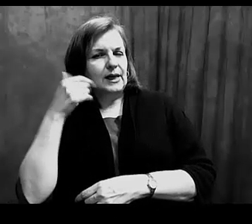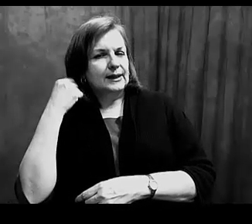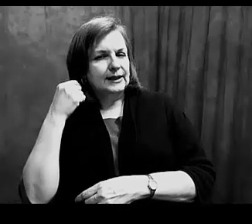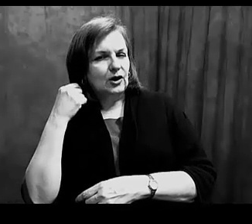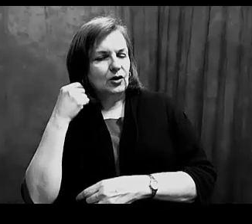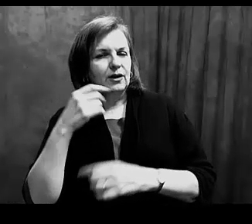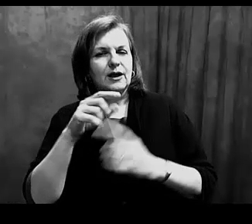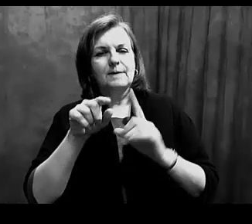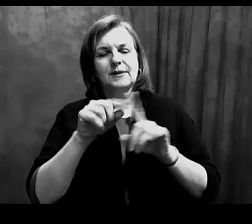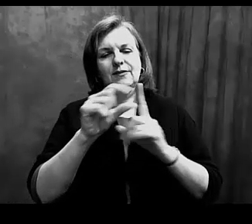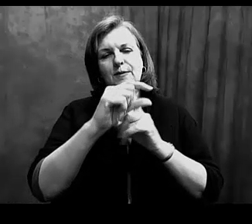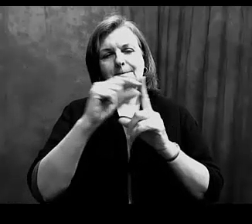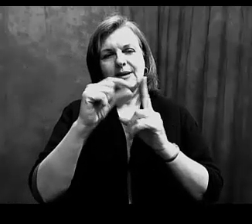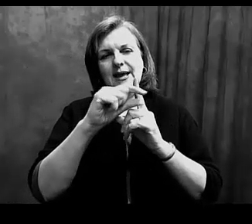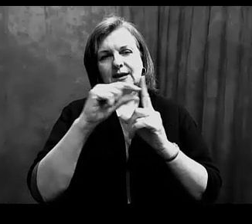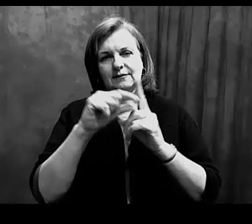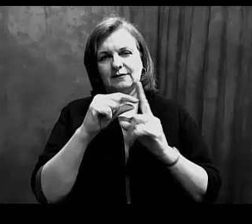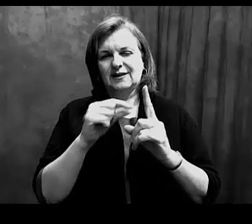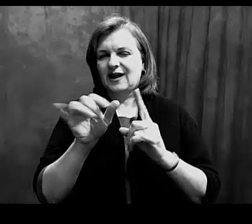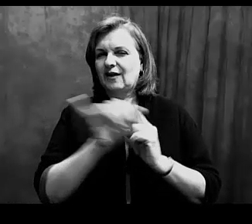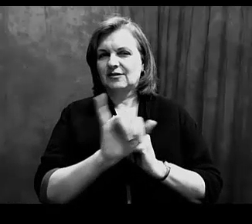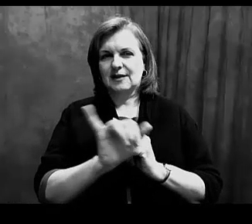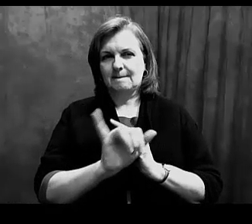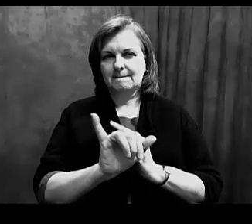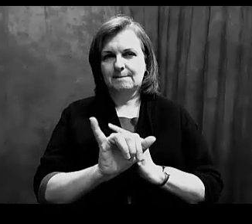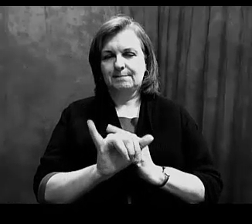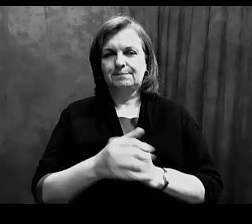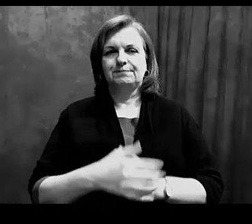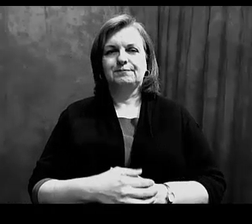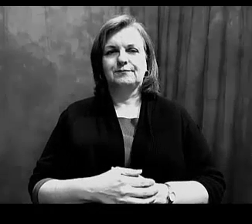the banding patterns would still be the same